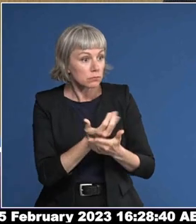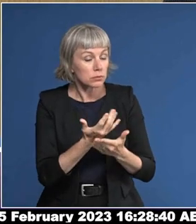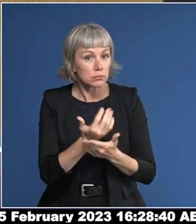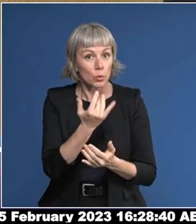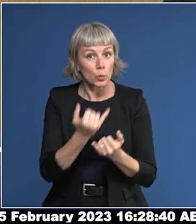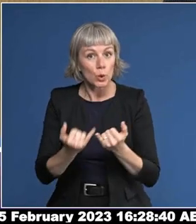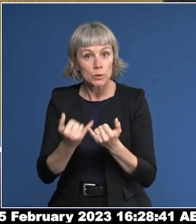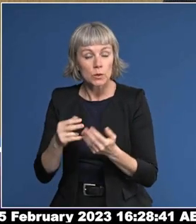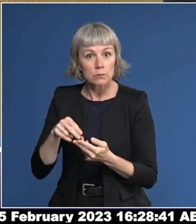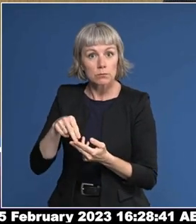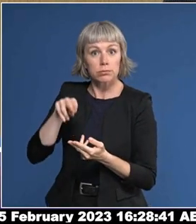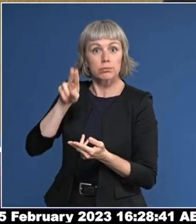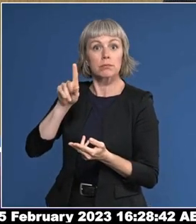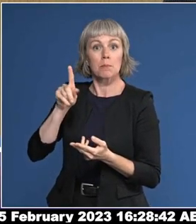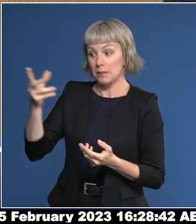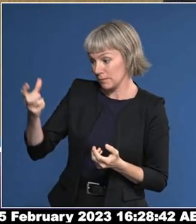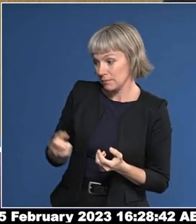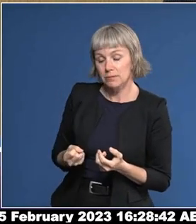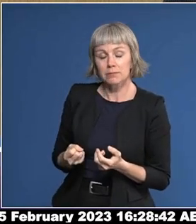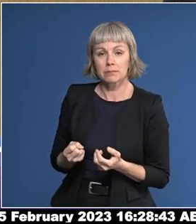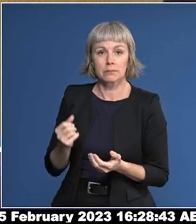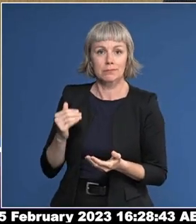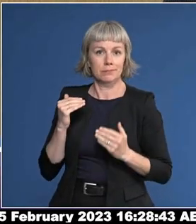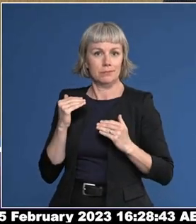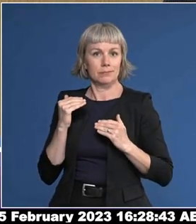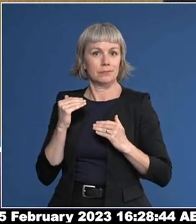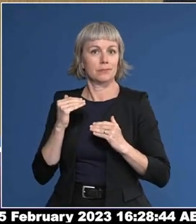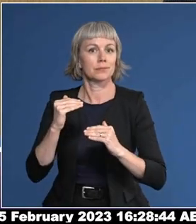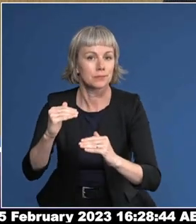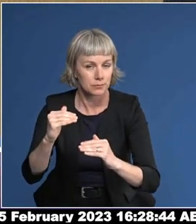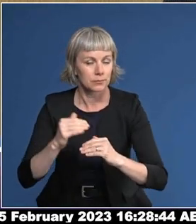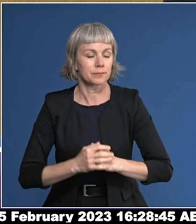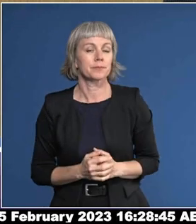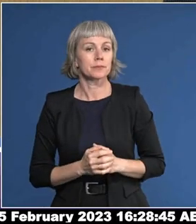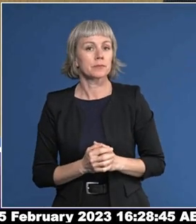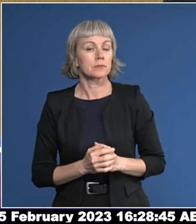But from a benefit perspective, our members who go through registration report to us that